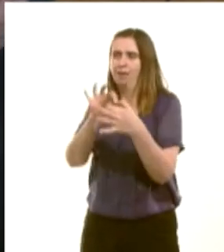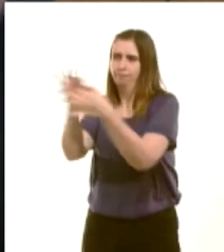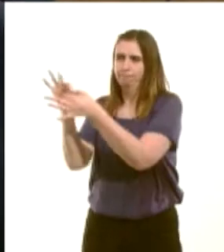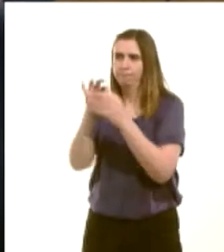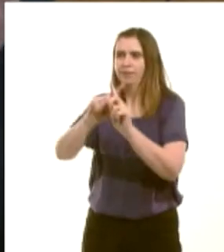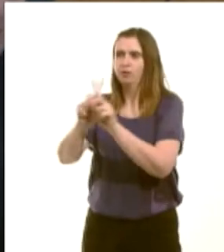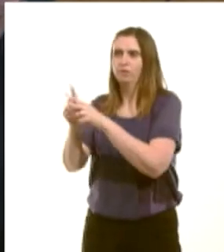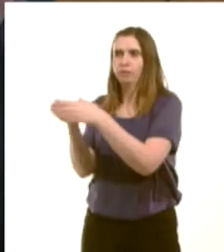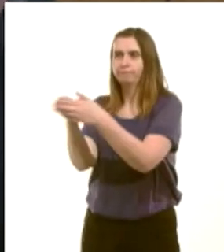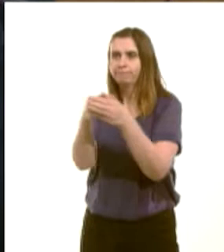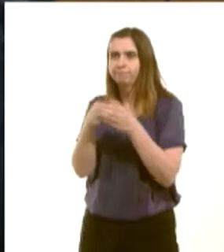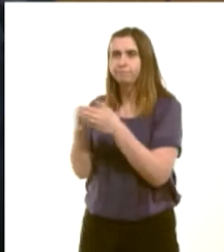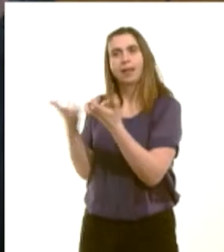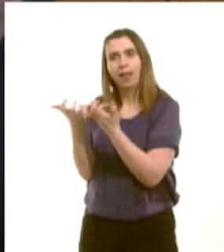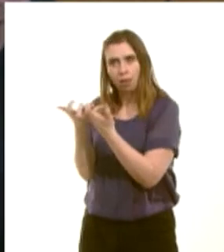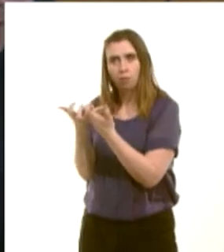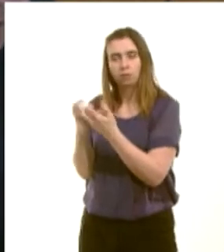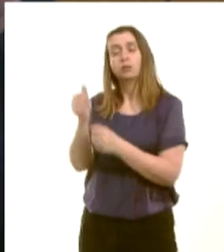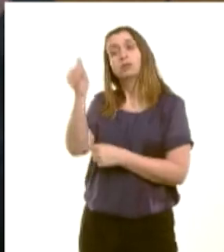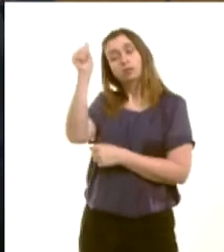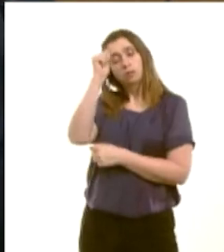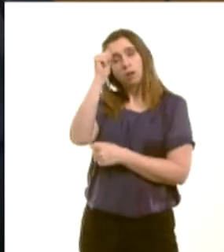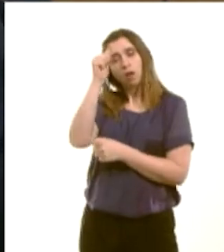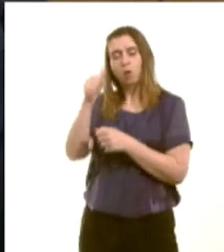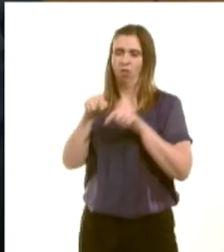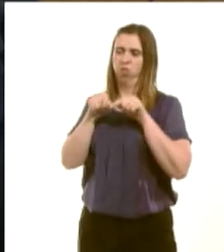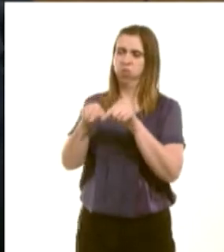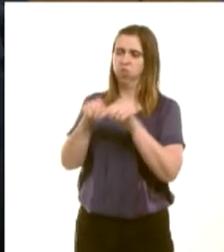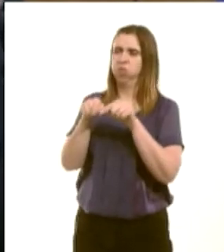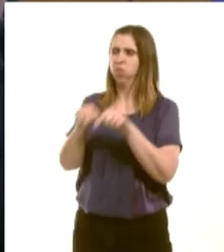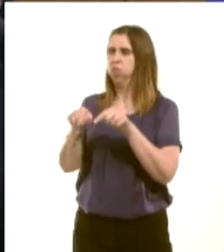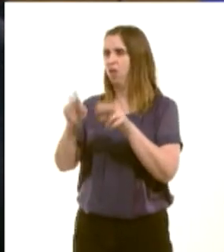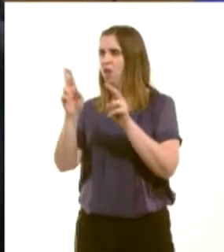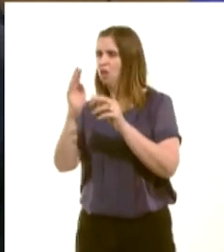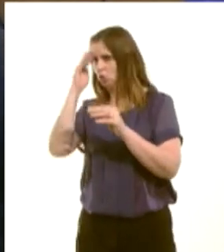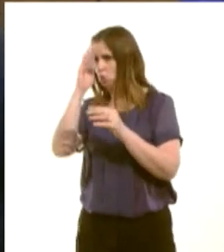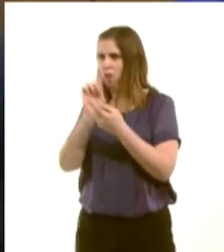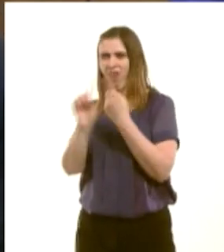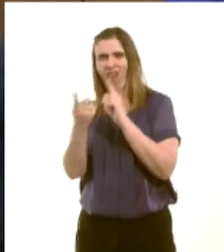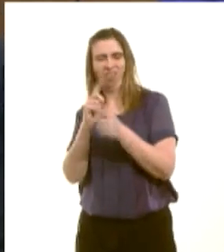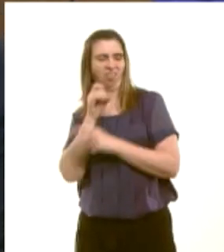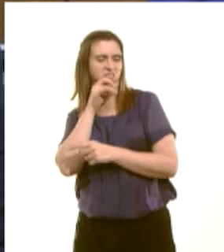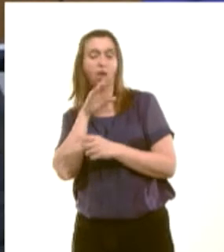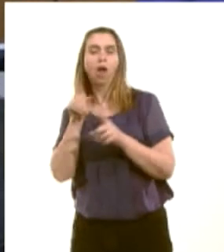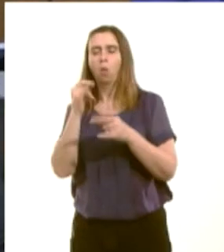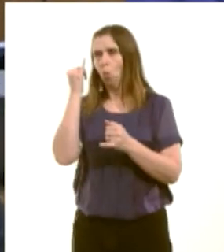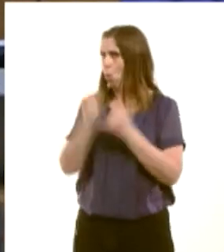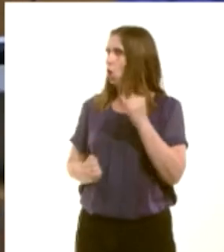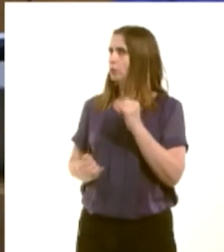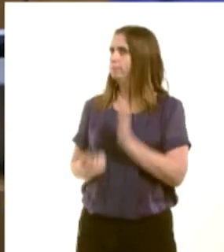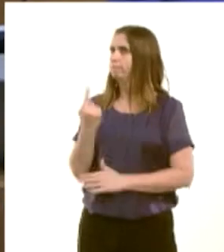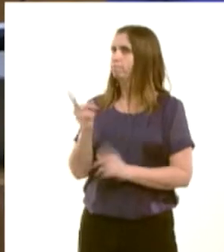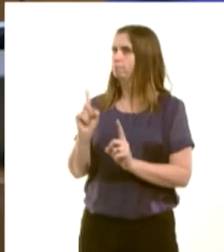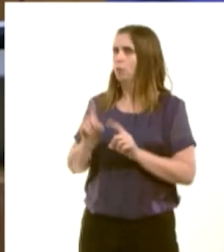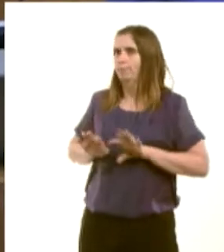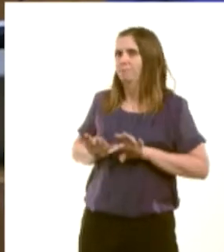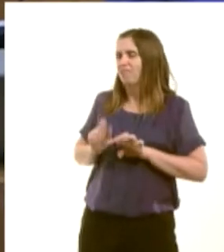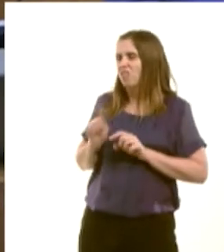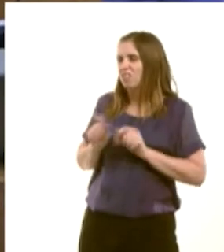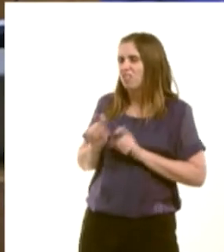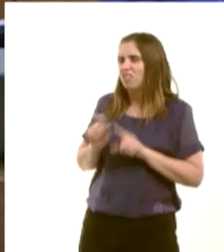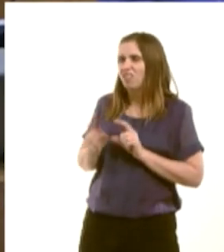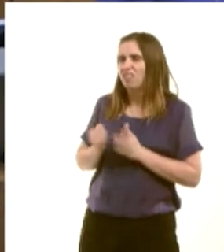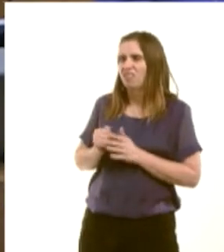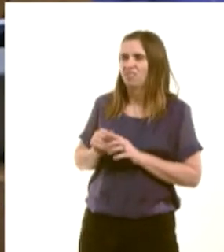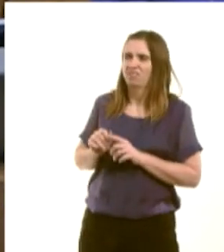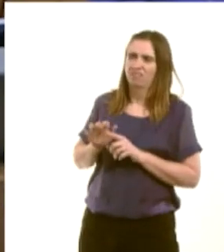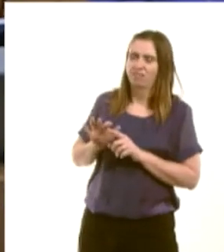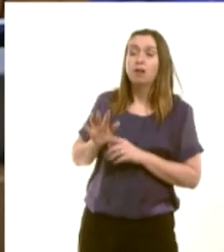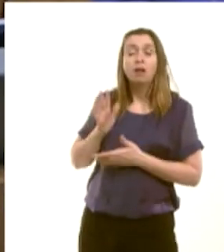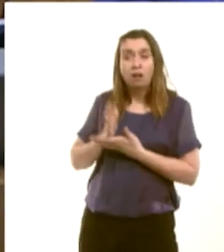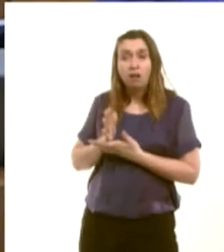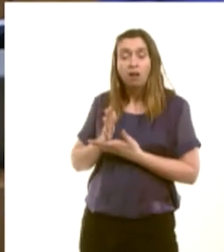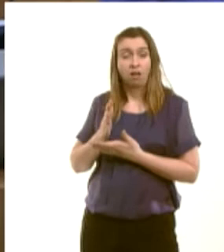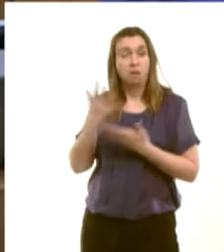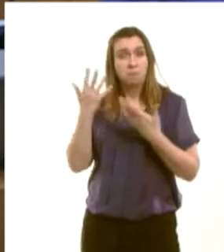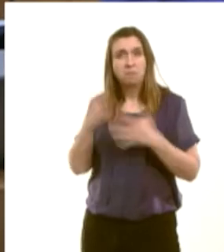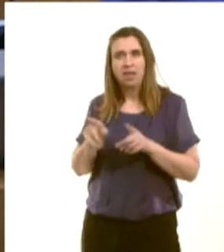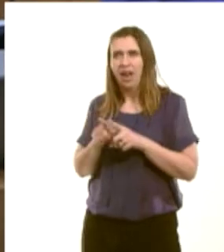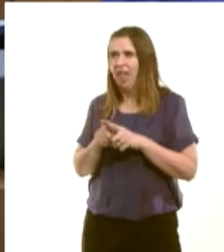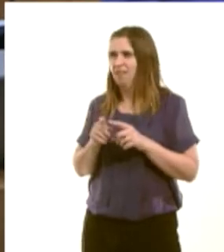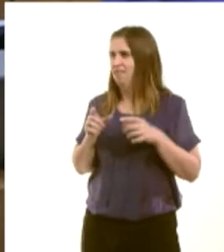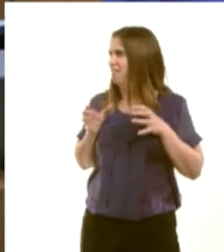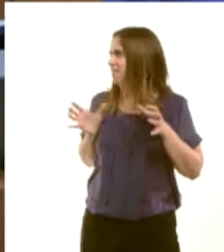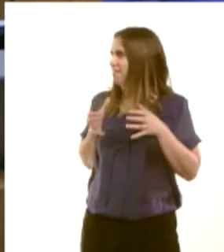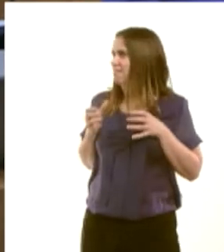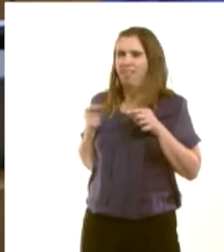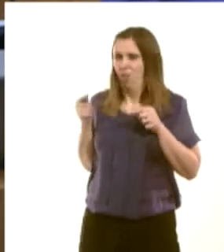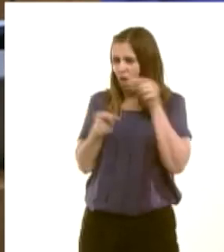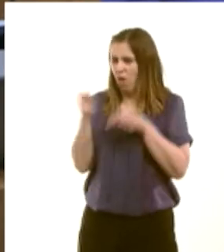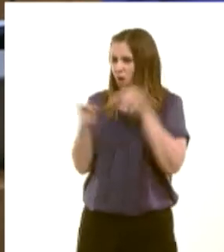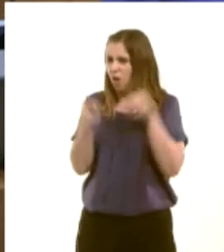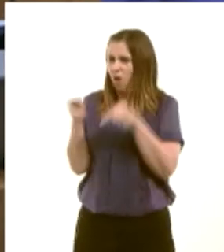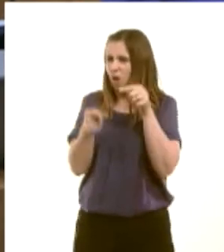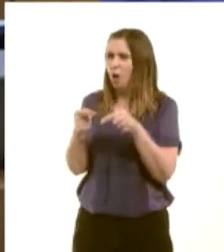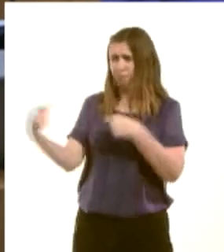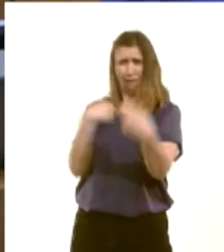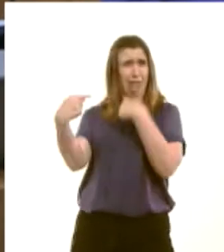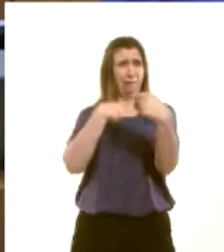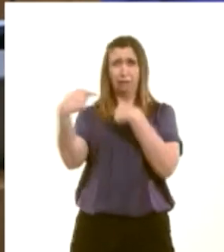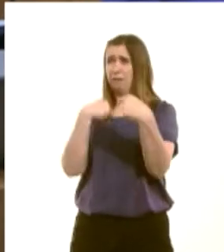counsellor, if they don't want to do that, and there are many reasons why youngsters